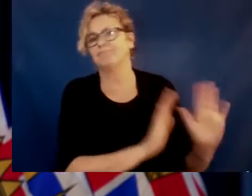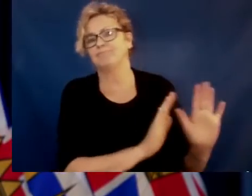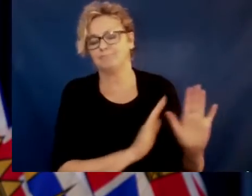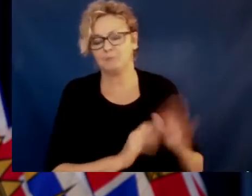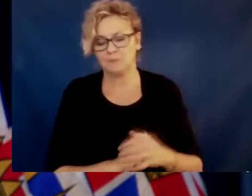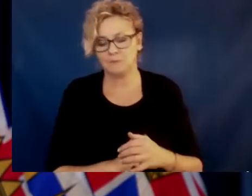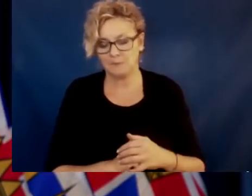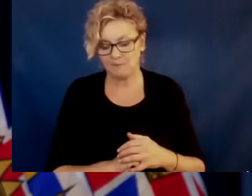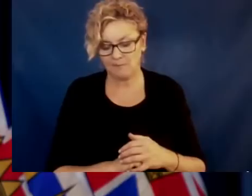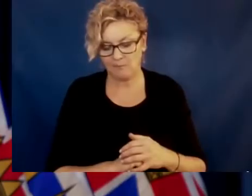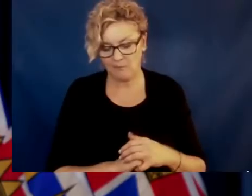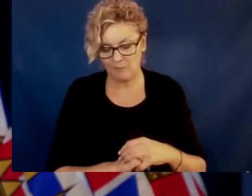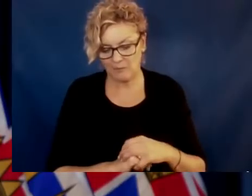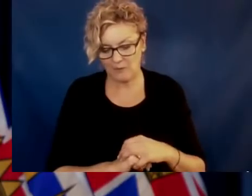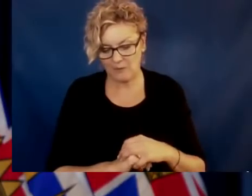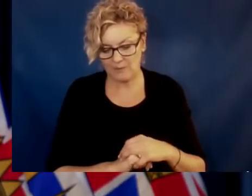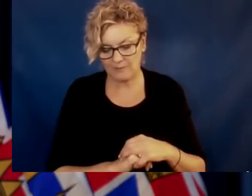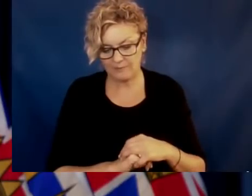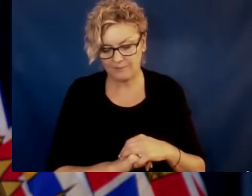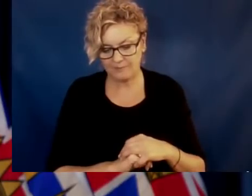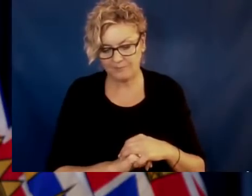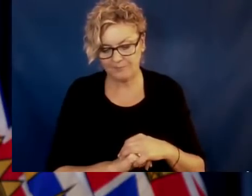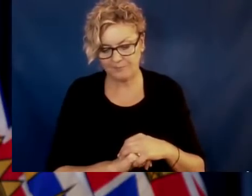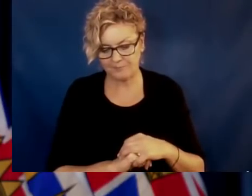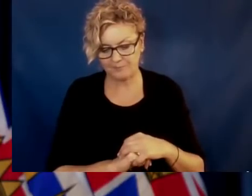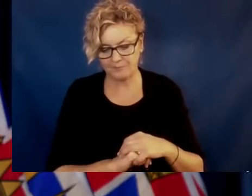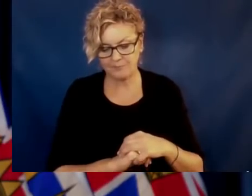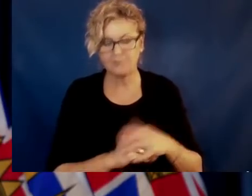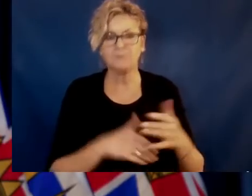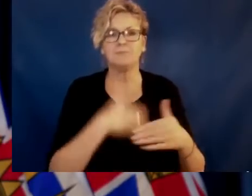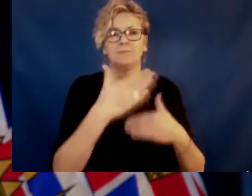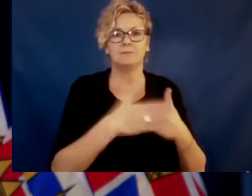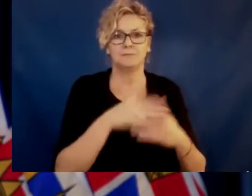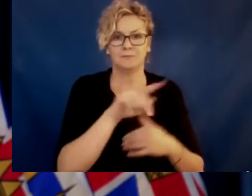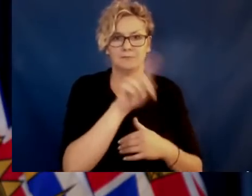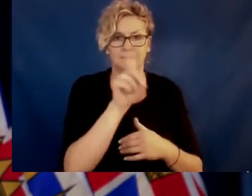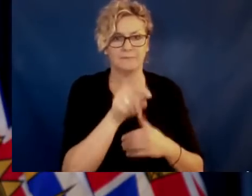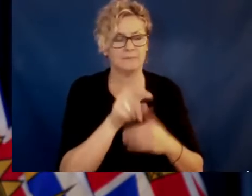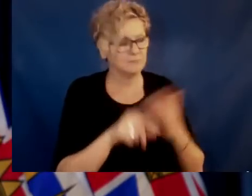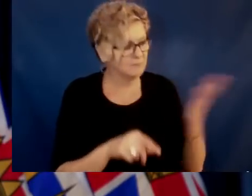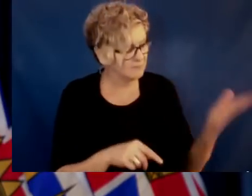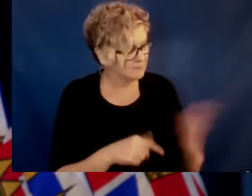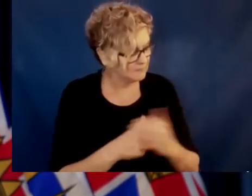As it relates to enforcement, be it in public or now that schools are back, every